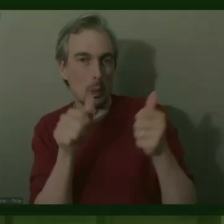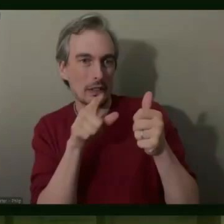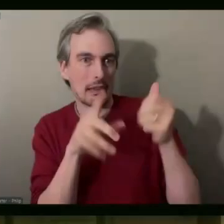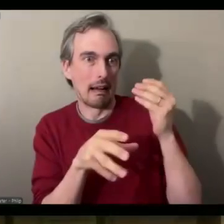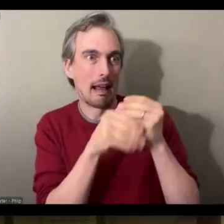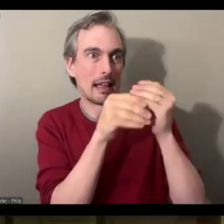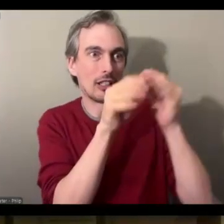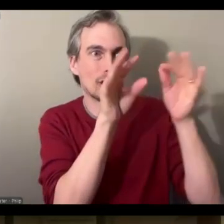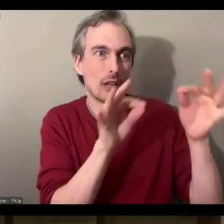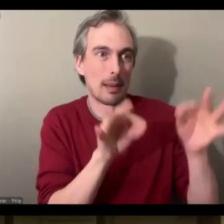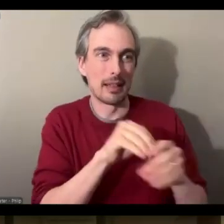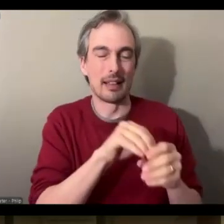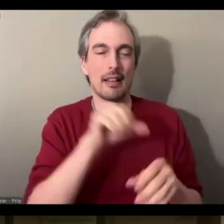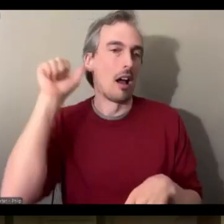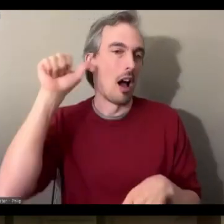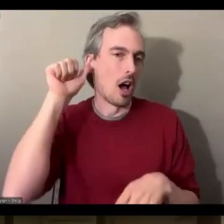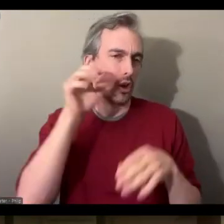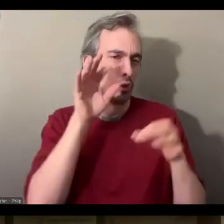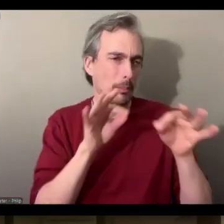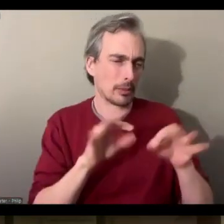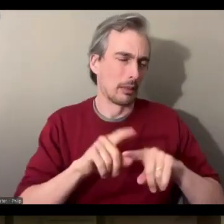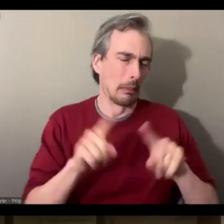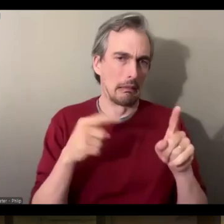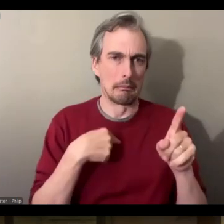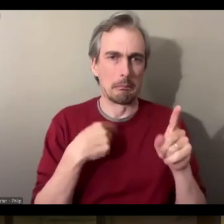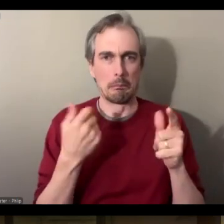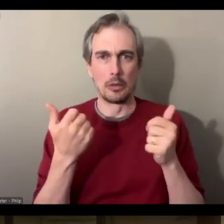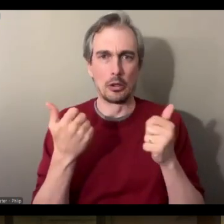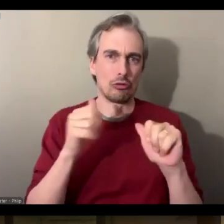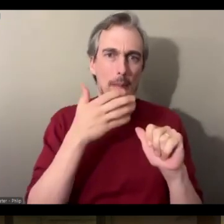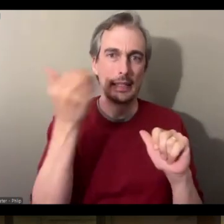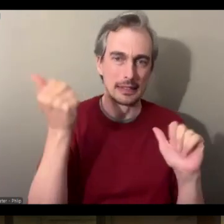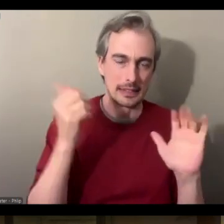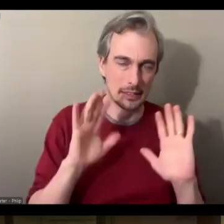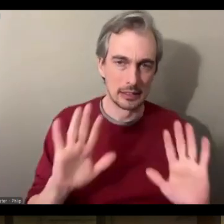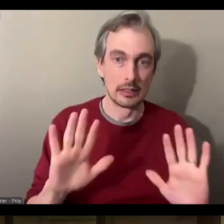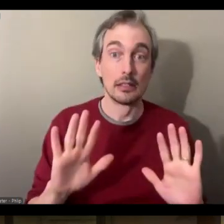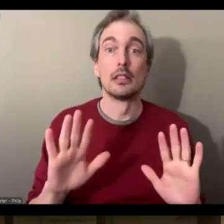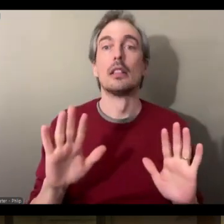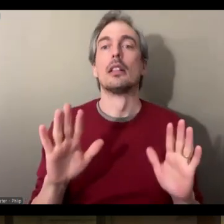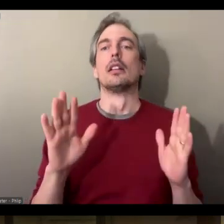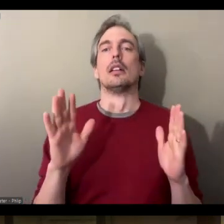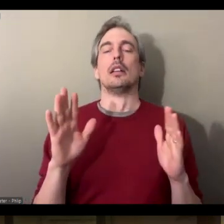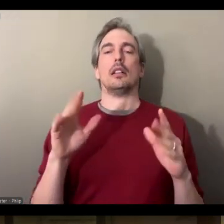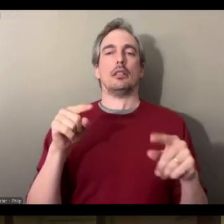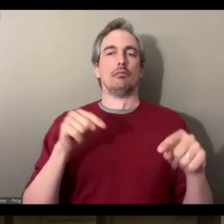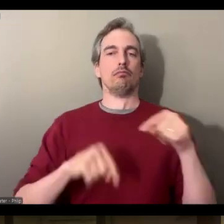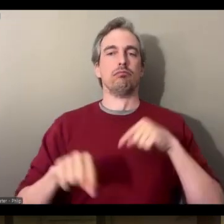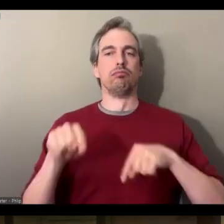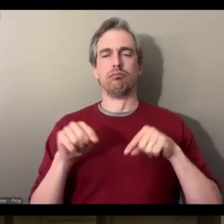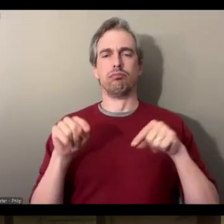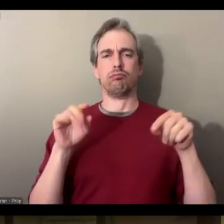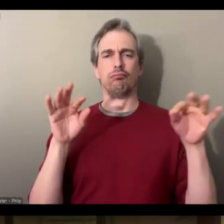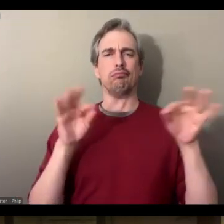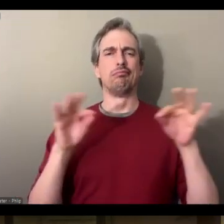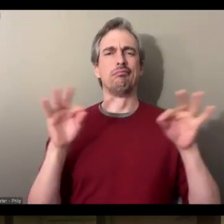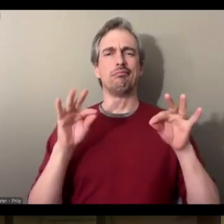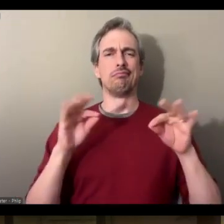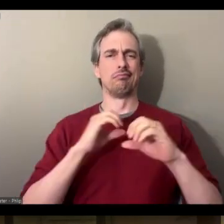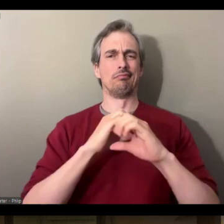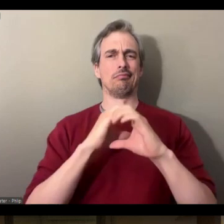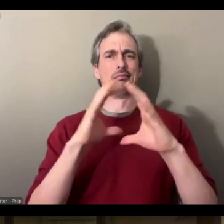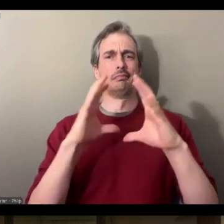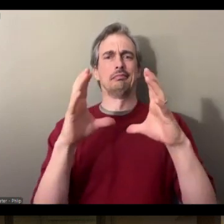to set the stage a little bit, in terms of the scope for this talk. This is gonna probably be